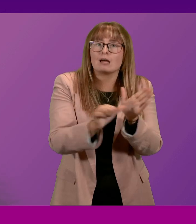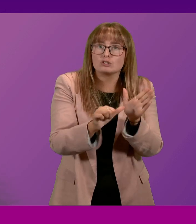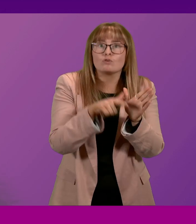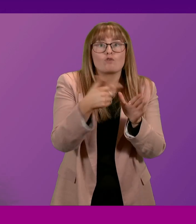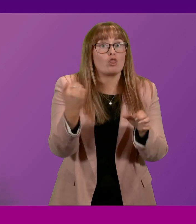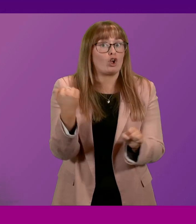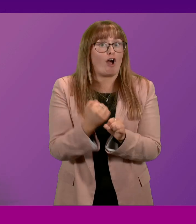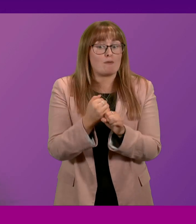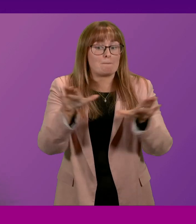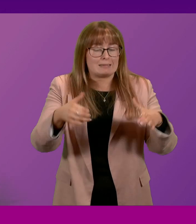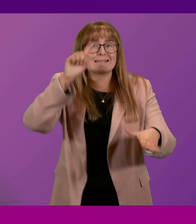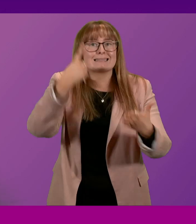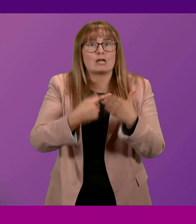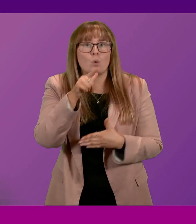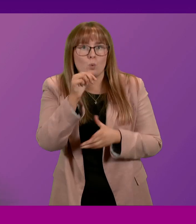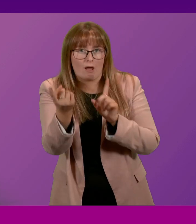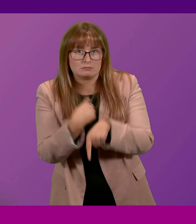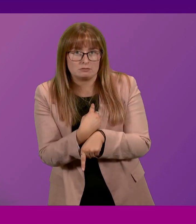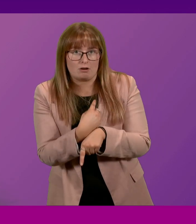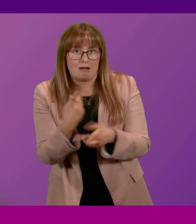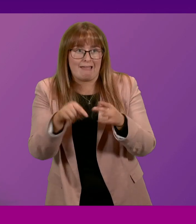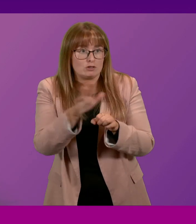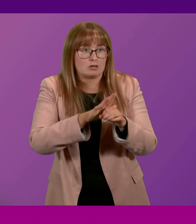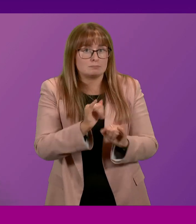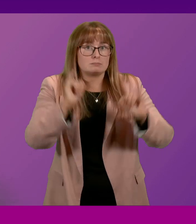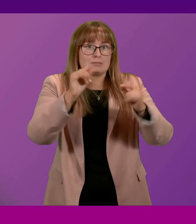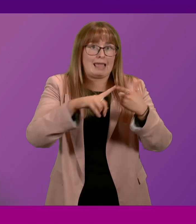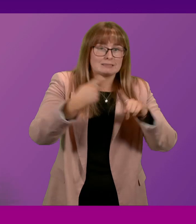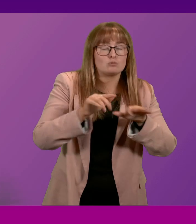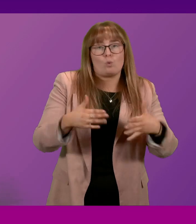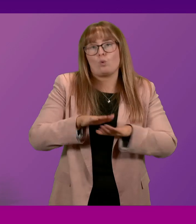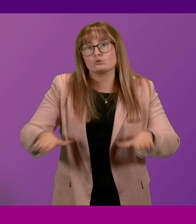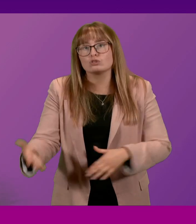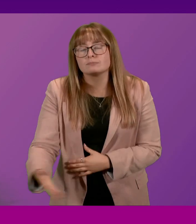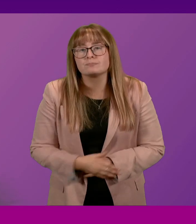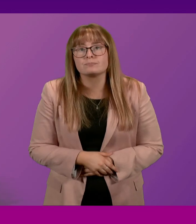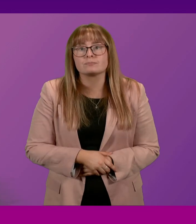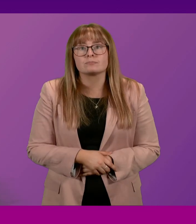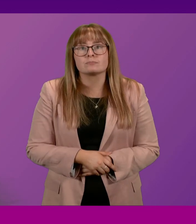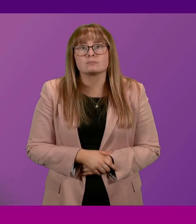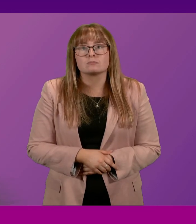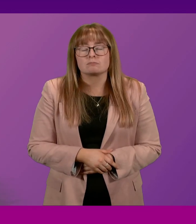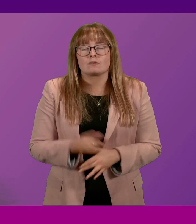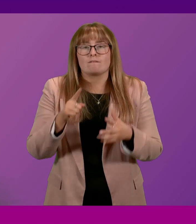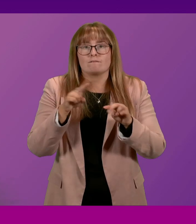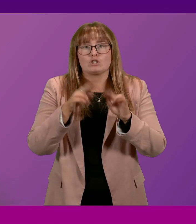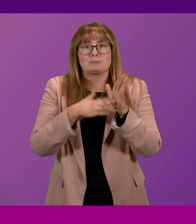Government to determine whether the circumstances warrant that.